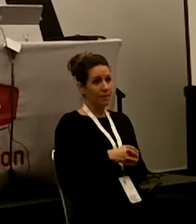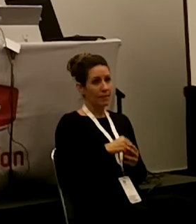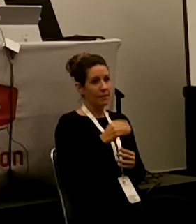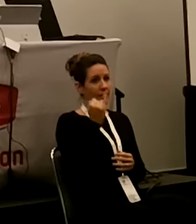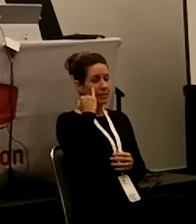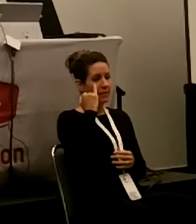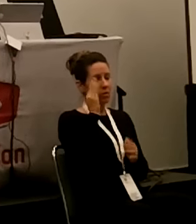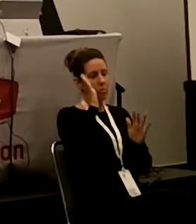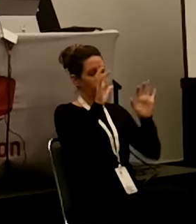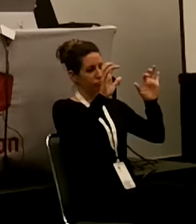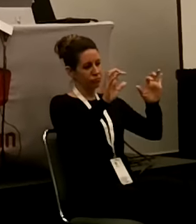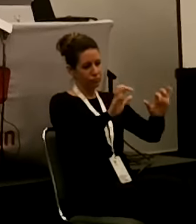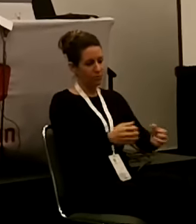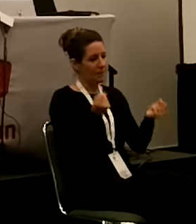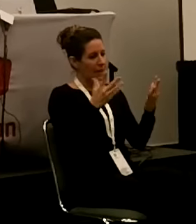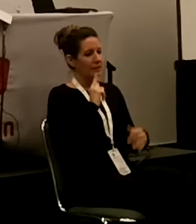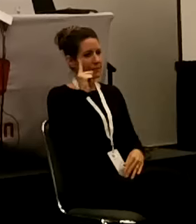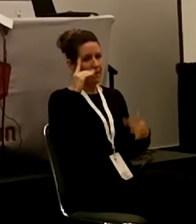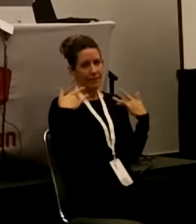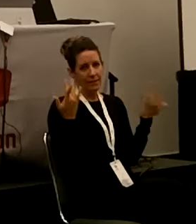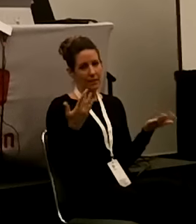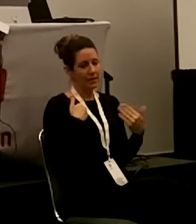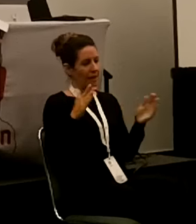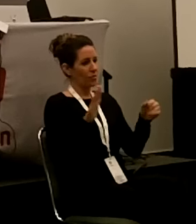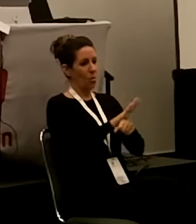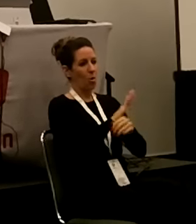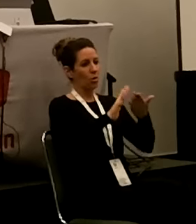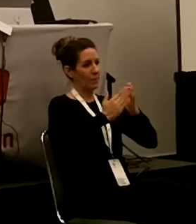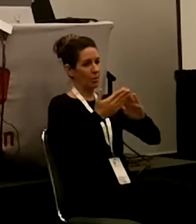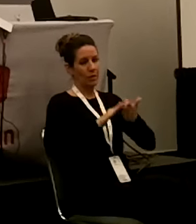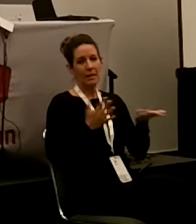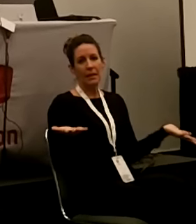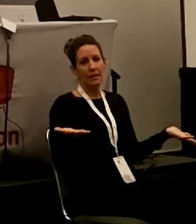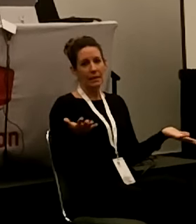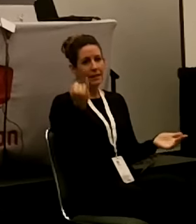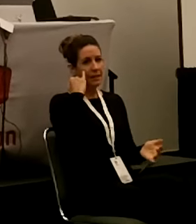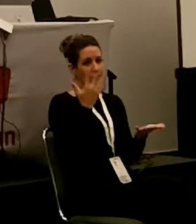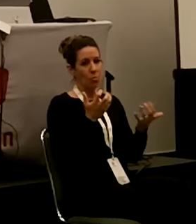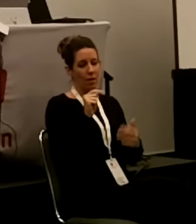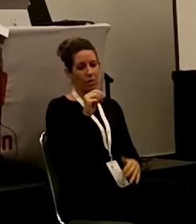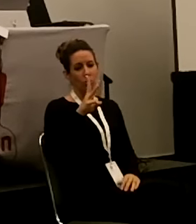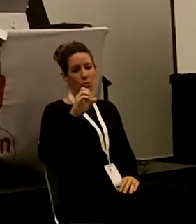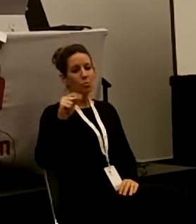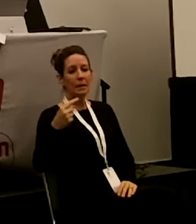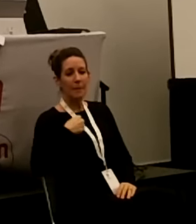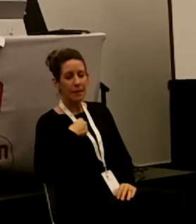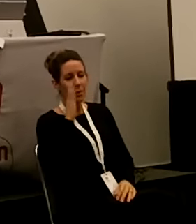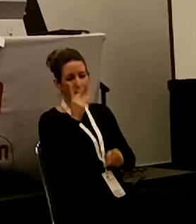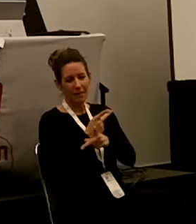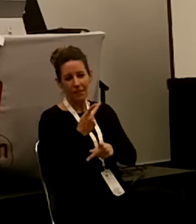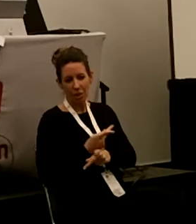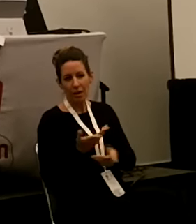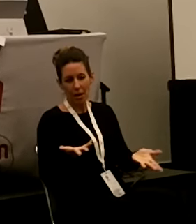you'll find a bunch of them in Los Angeles. Like I'm supposed to be, I can even, if you wanna Tweet me or something, we'll figure all of that out.